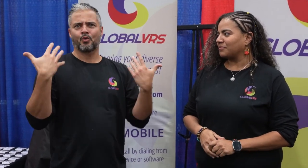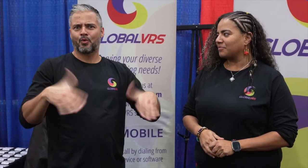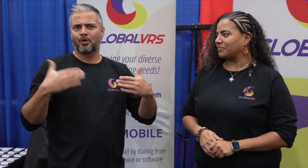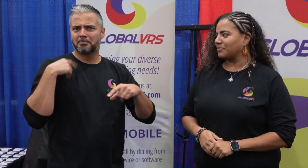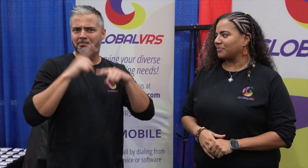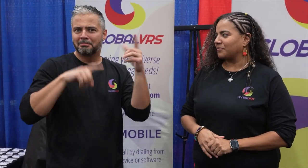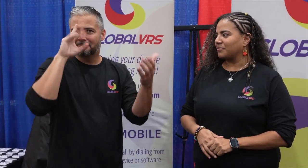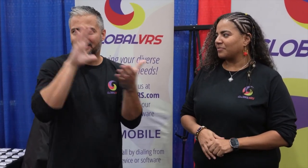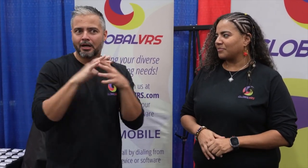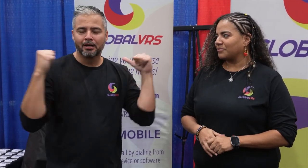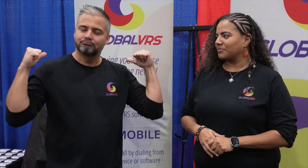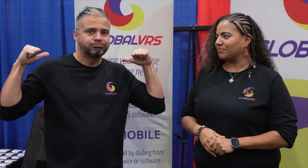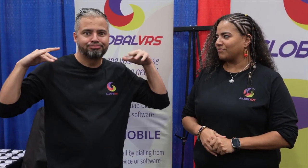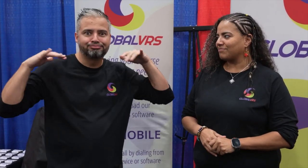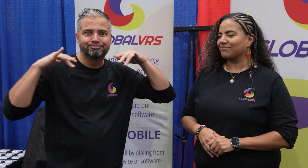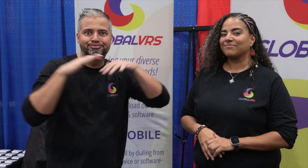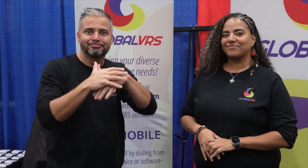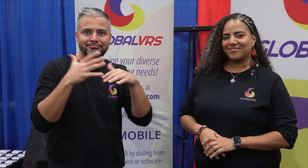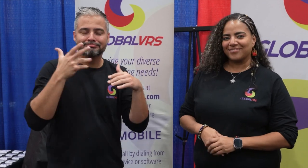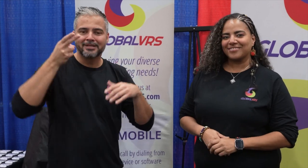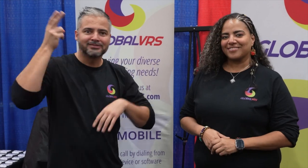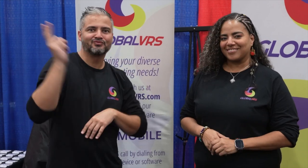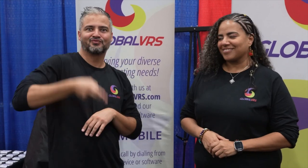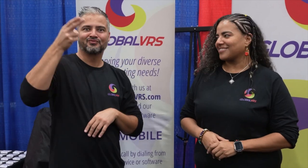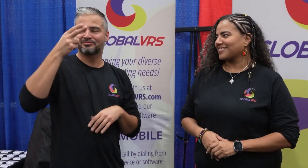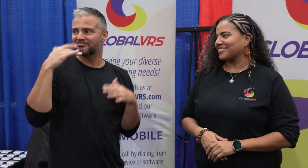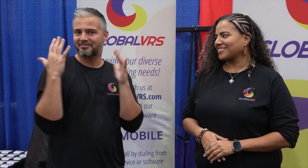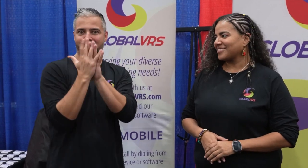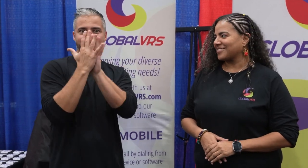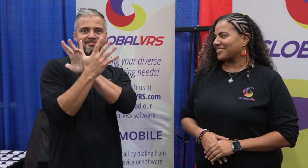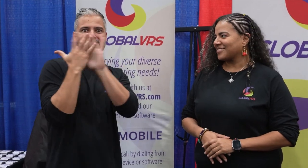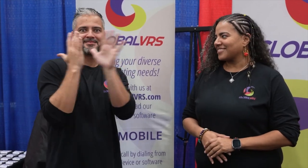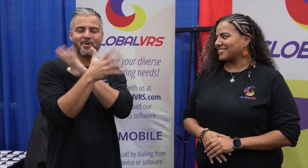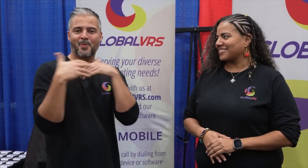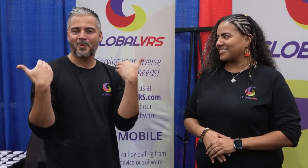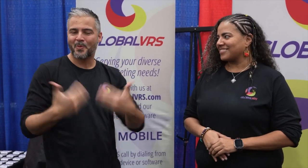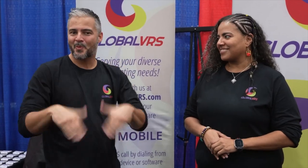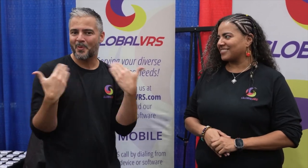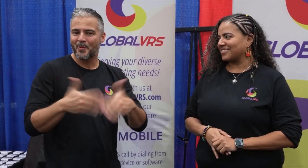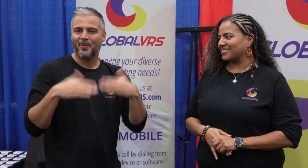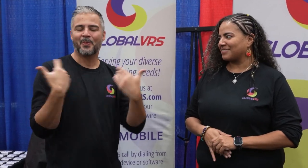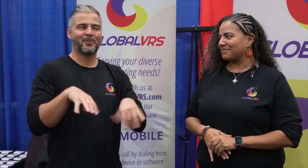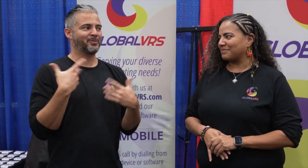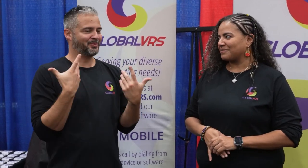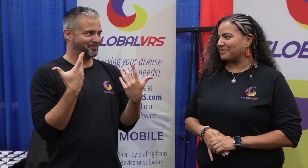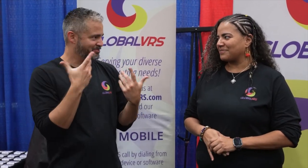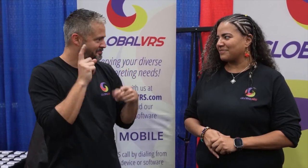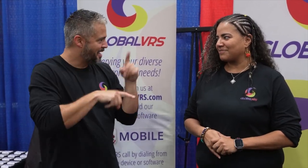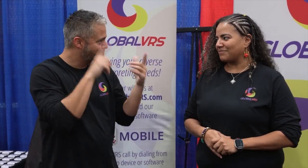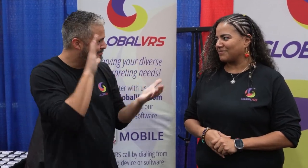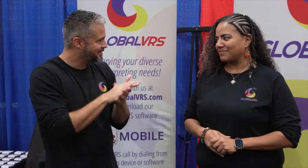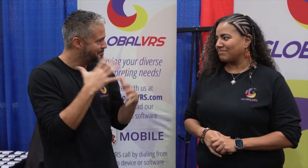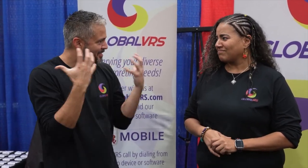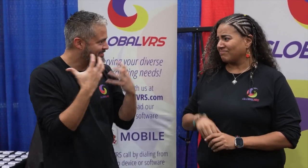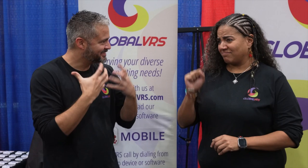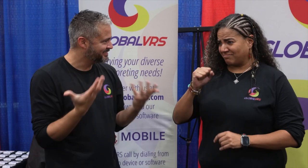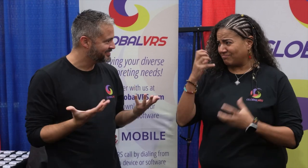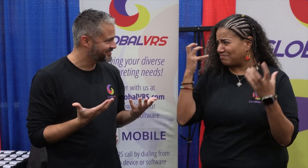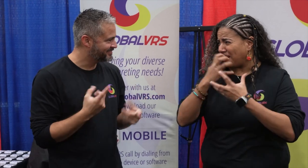I can’t believe how packed it is, it’s a historical event! I can't believe it. So amazing, right?